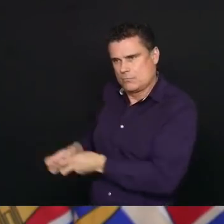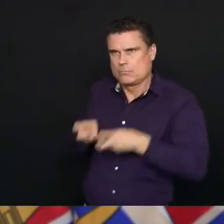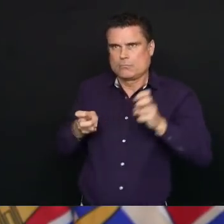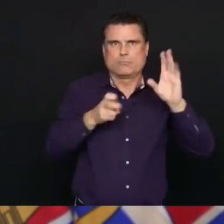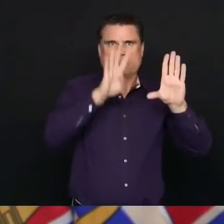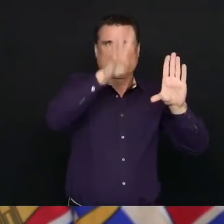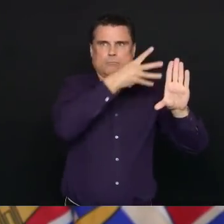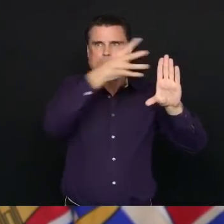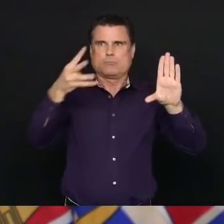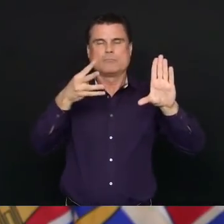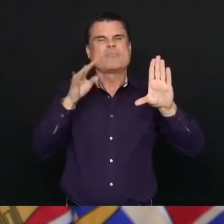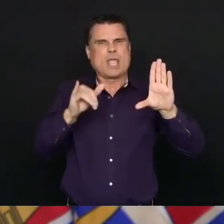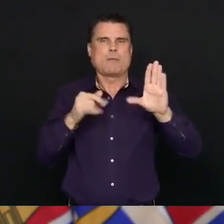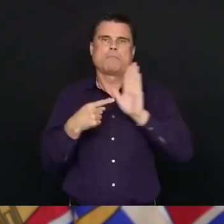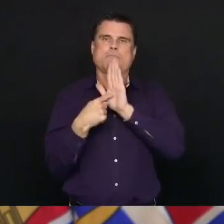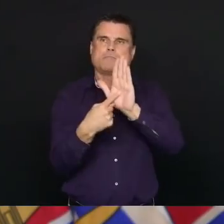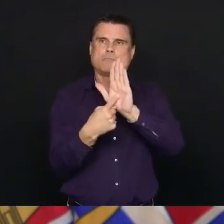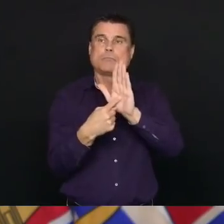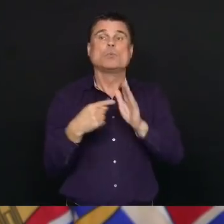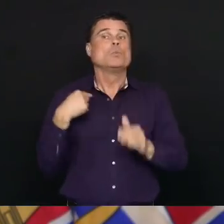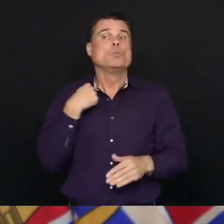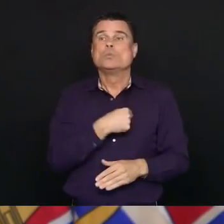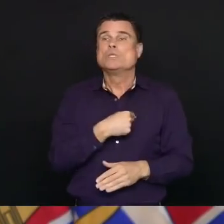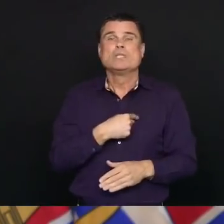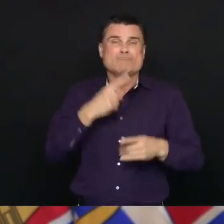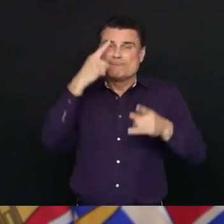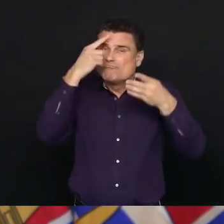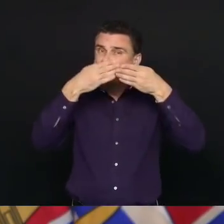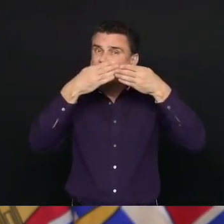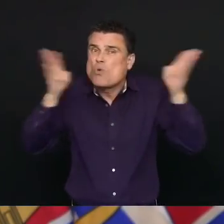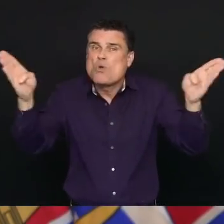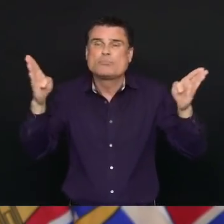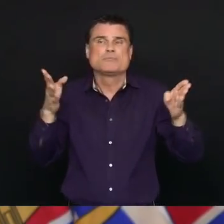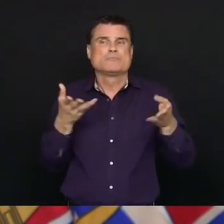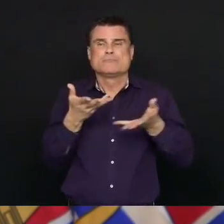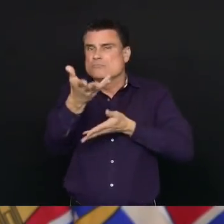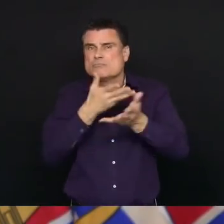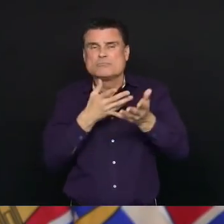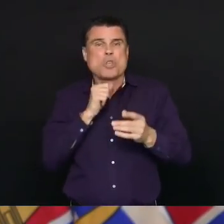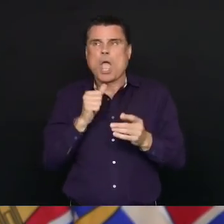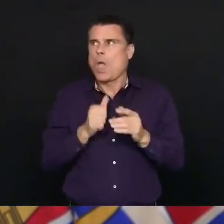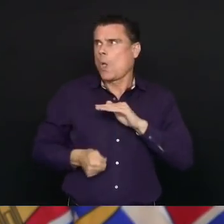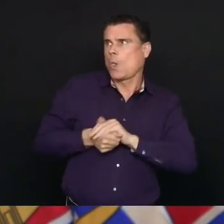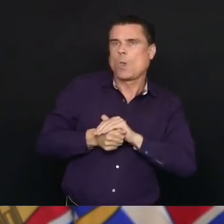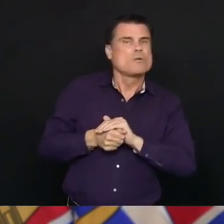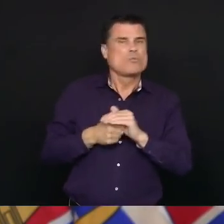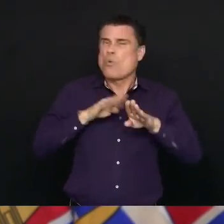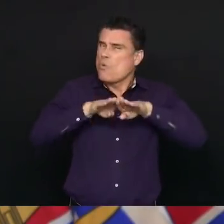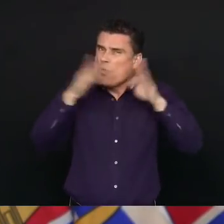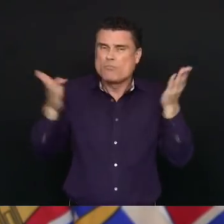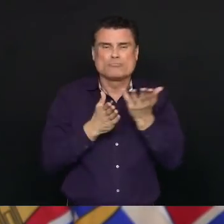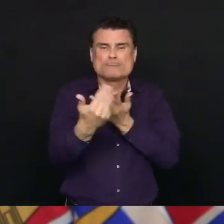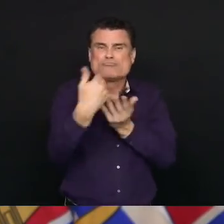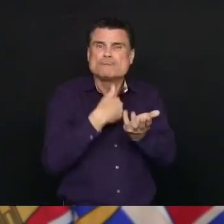That is the modeling we are using. We are being open and transparent with it and we can see that the things people are